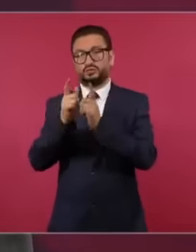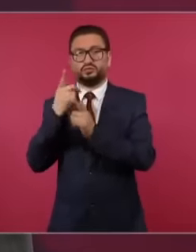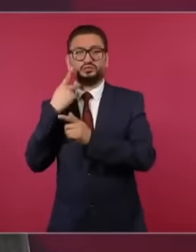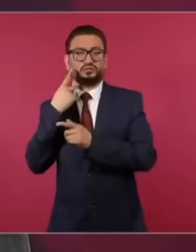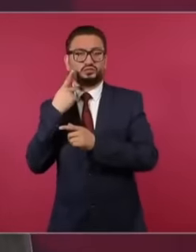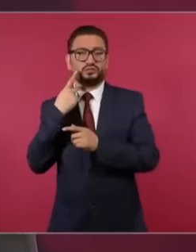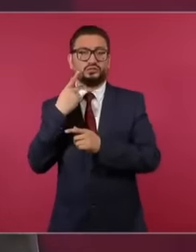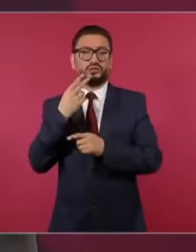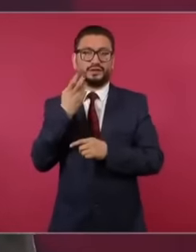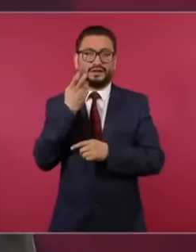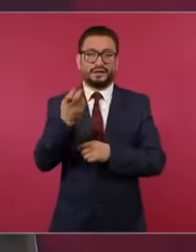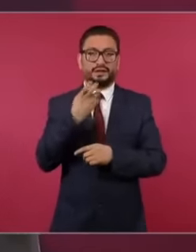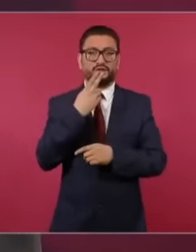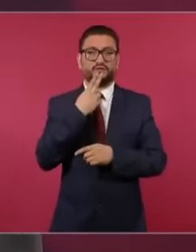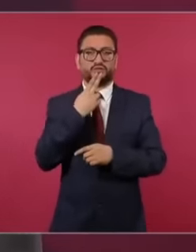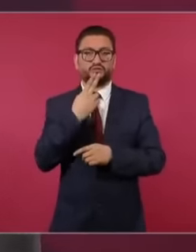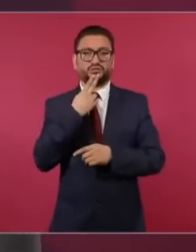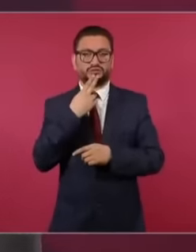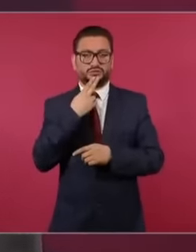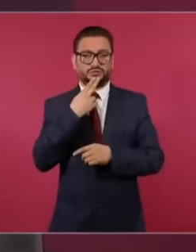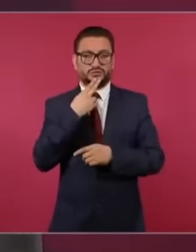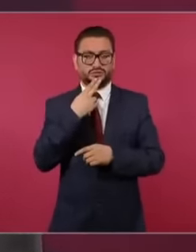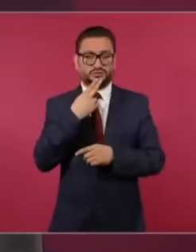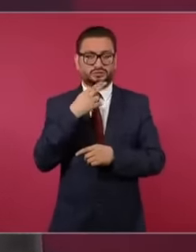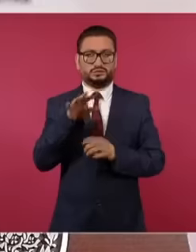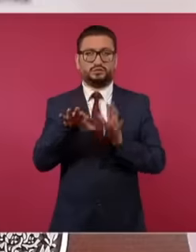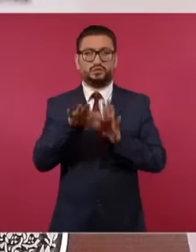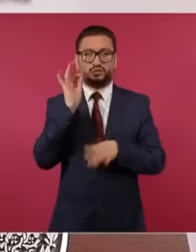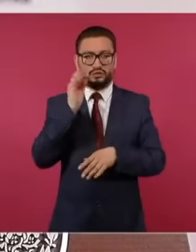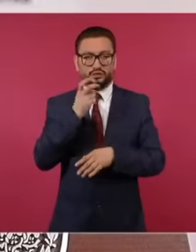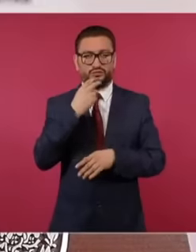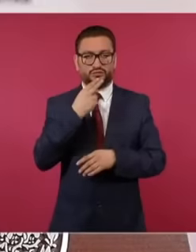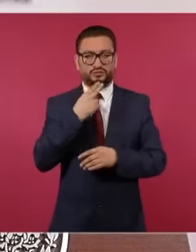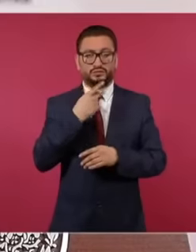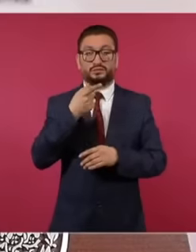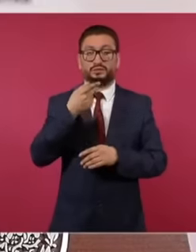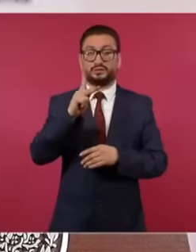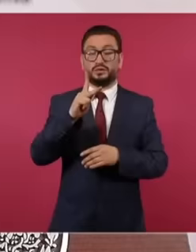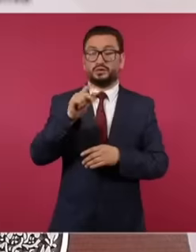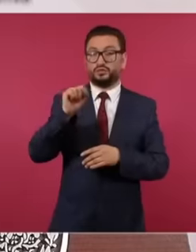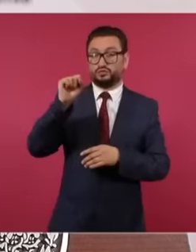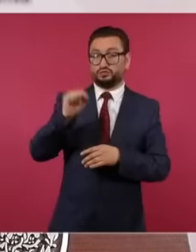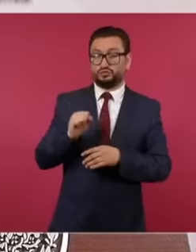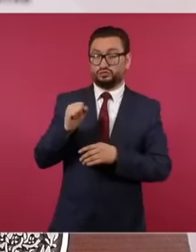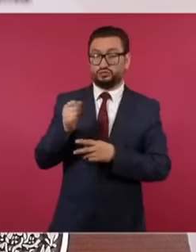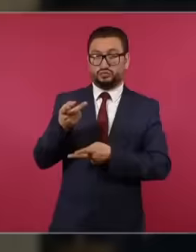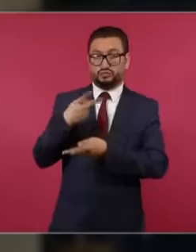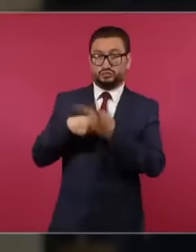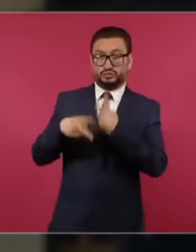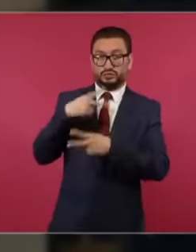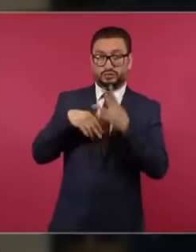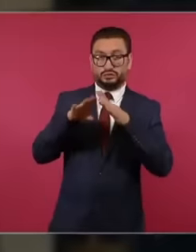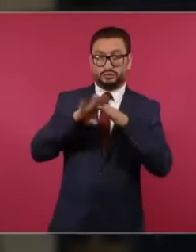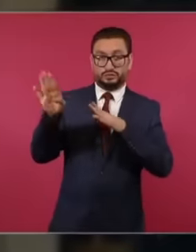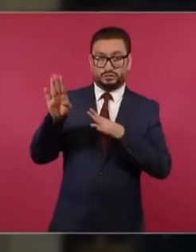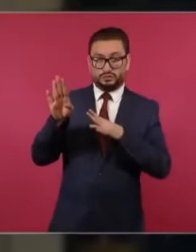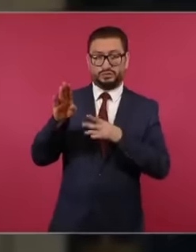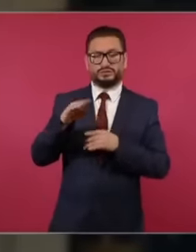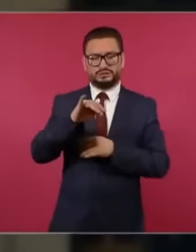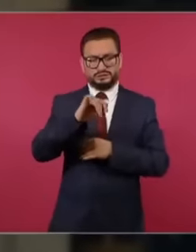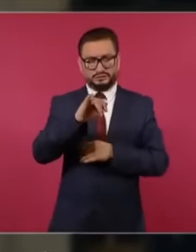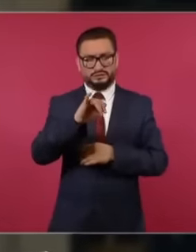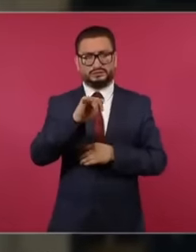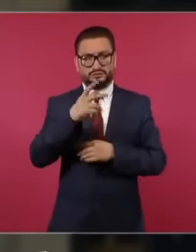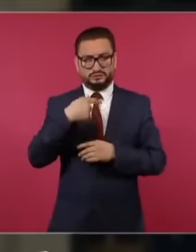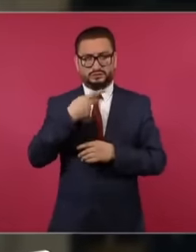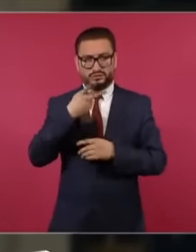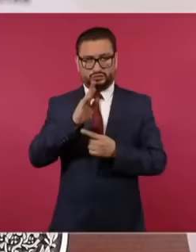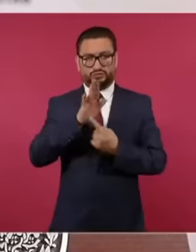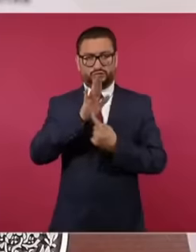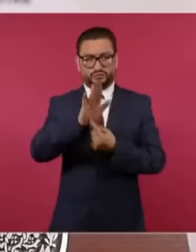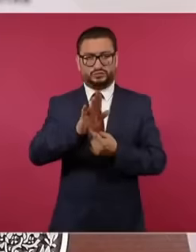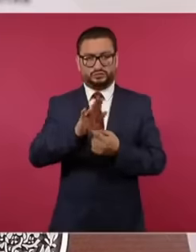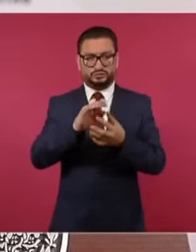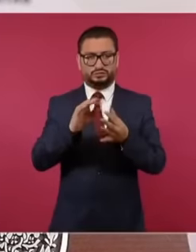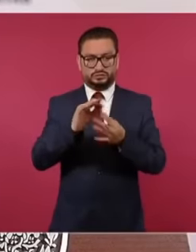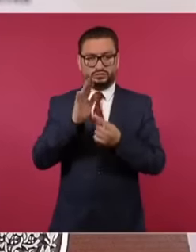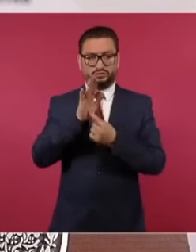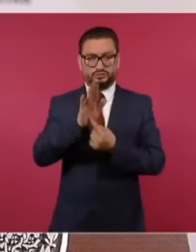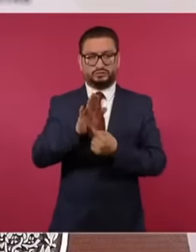uses that but they continue to enter from the south and I'm going Show, I'm going to show you the